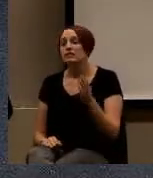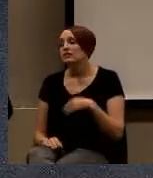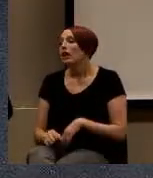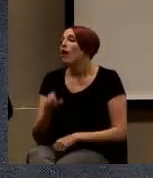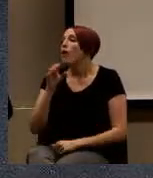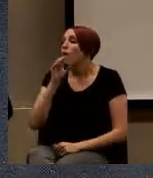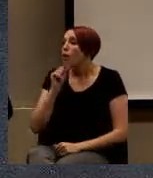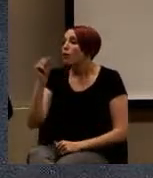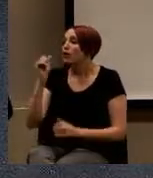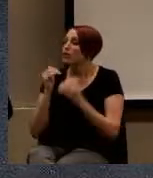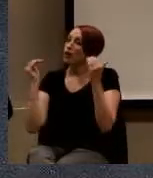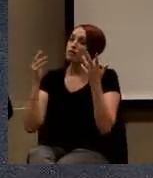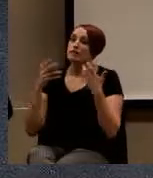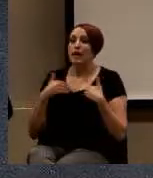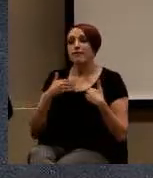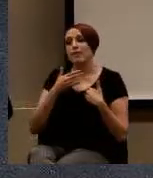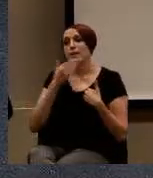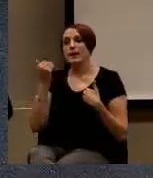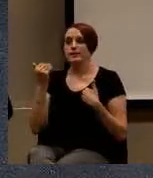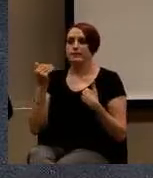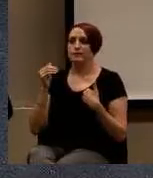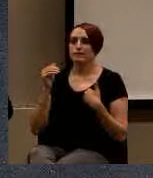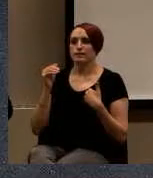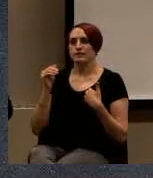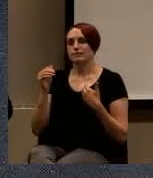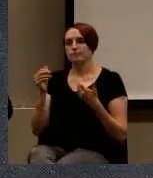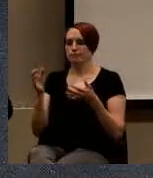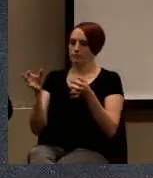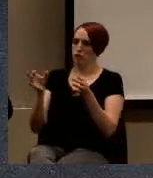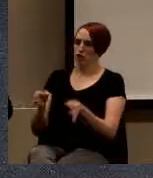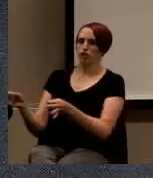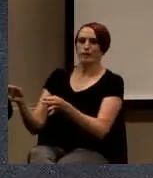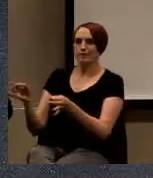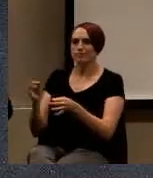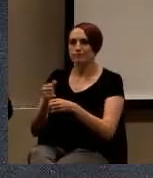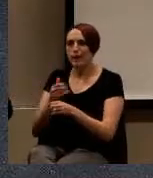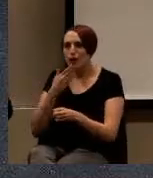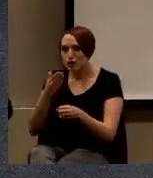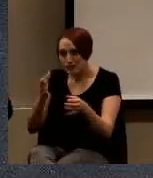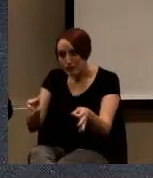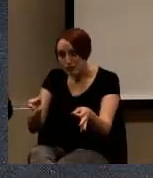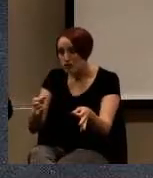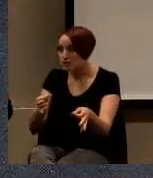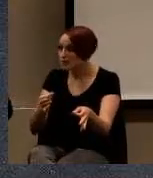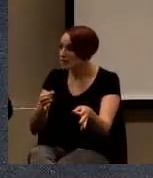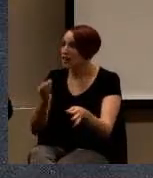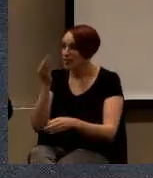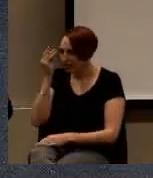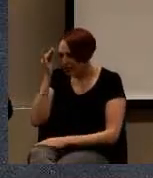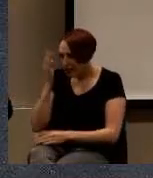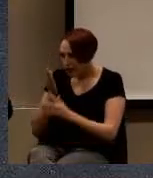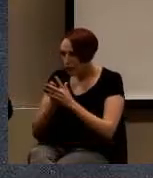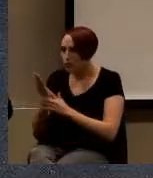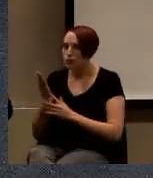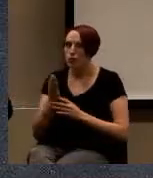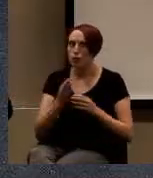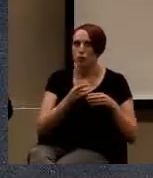best judgement. They have the capacity to make good decisions, to think through risk and reward.